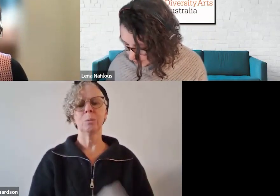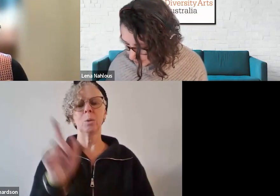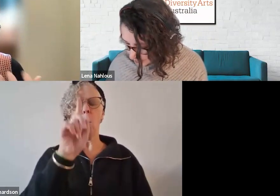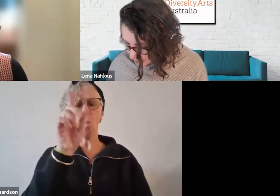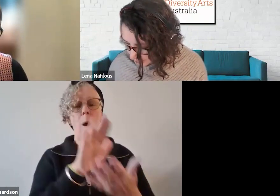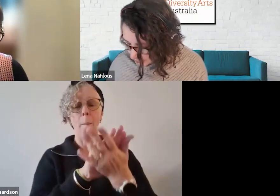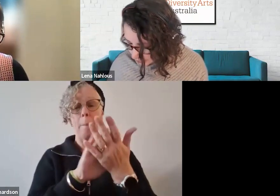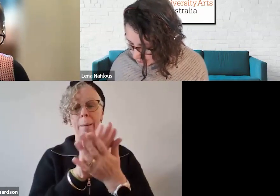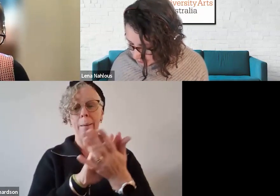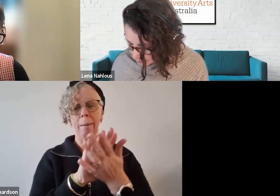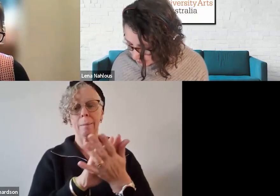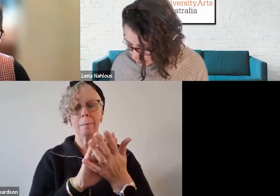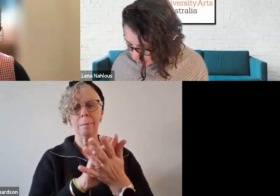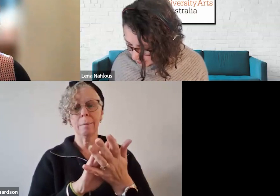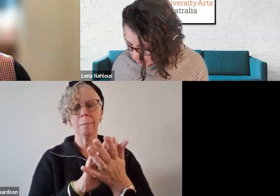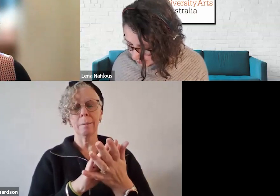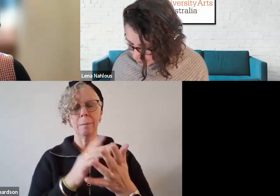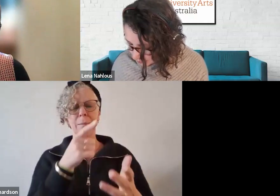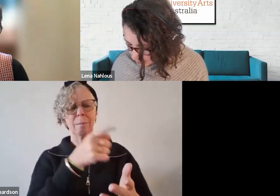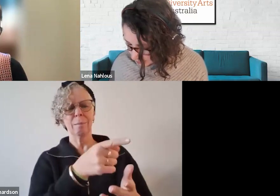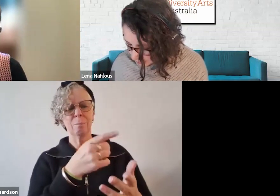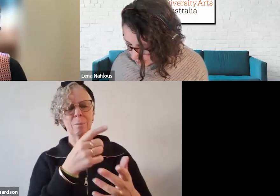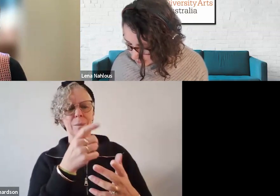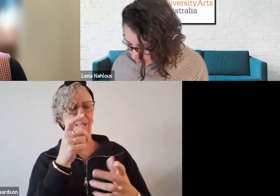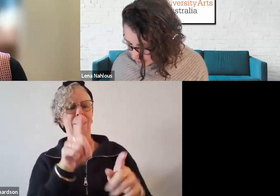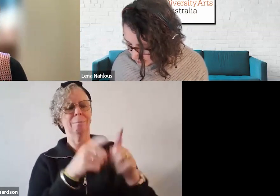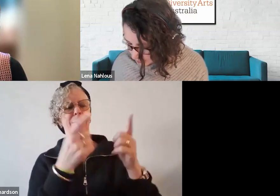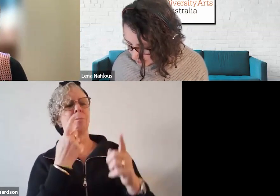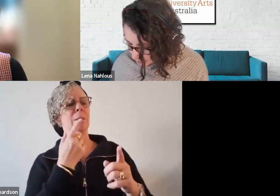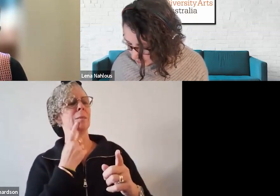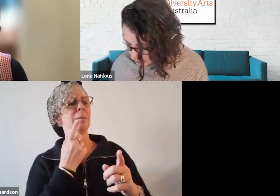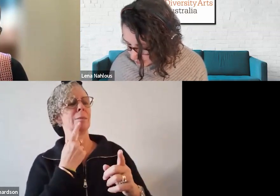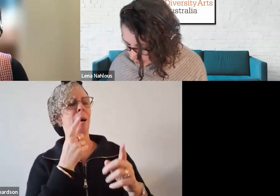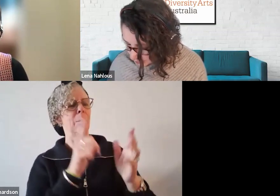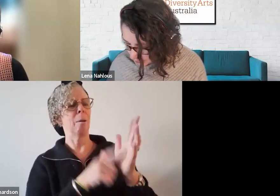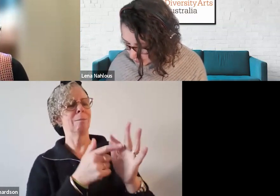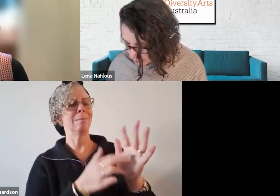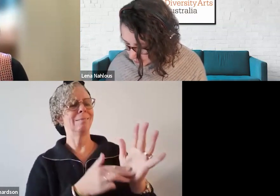there was a gendered lens on governance and that is not something that necessarily